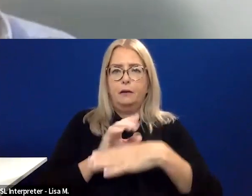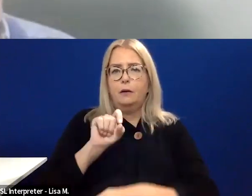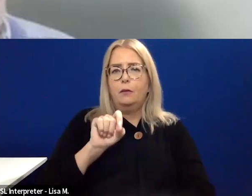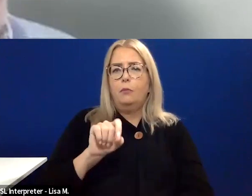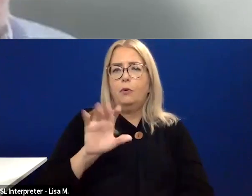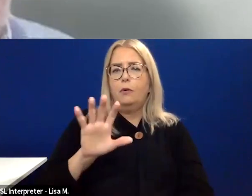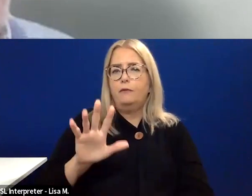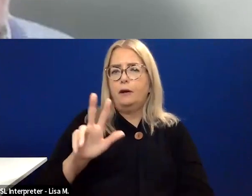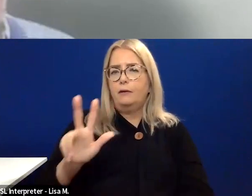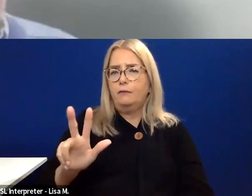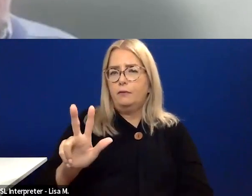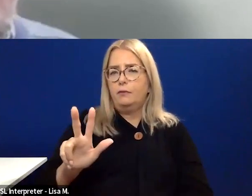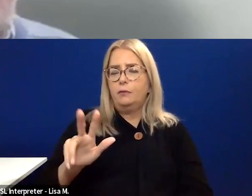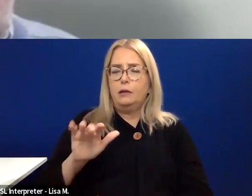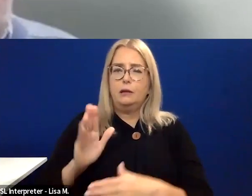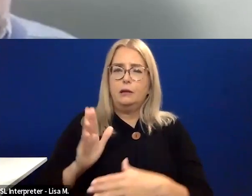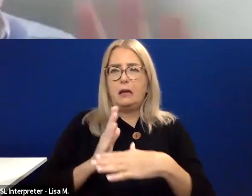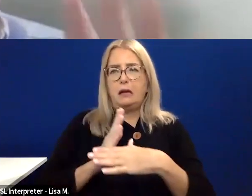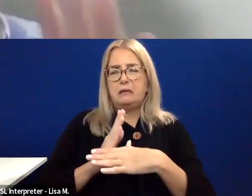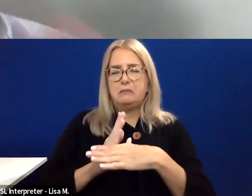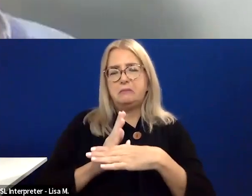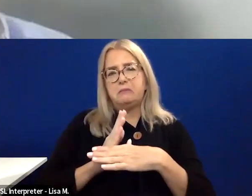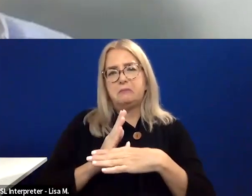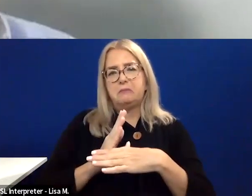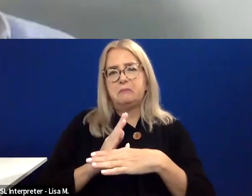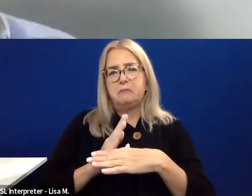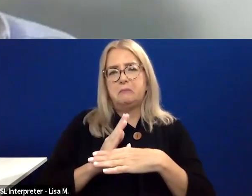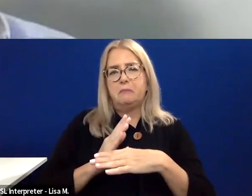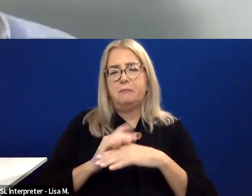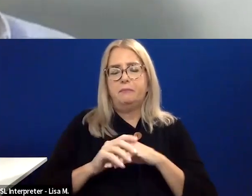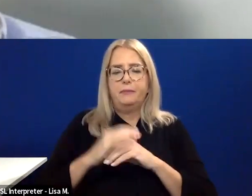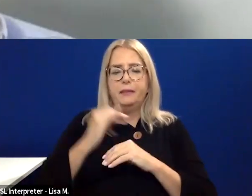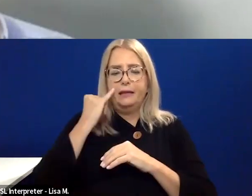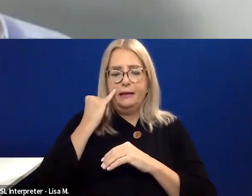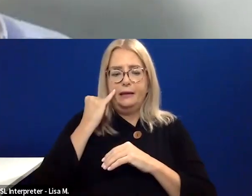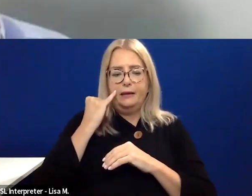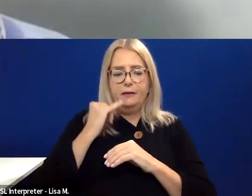a moderate correlation given that those are the same we're they're supposed to be measuring the